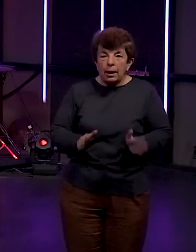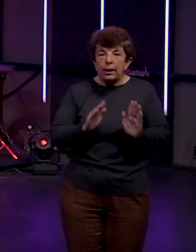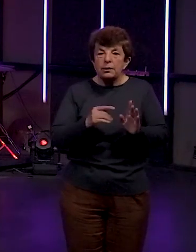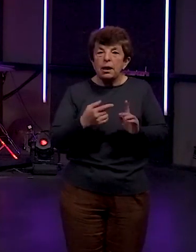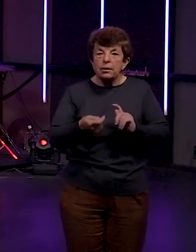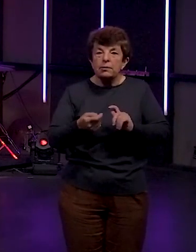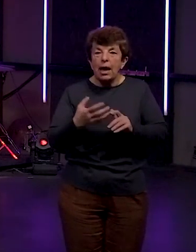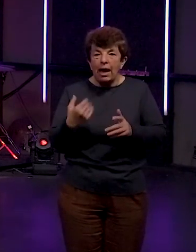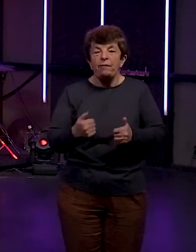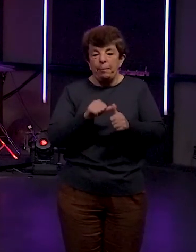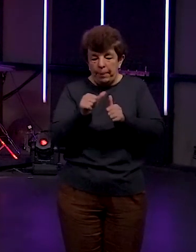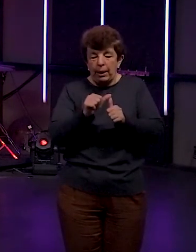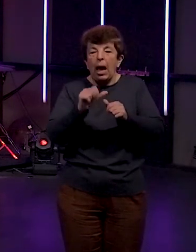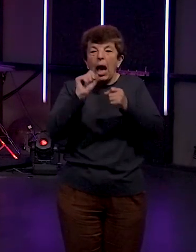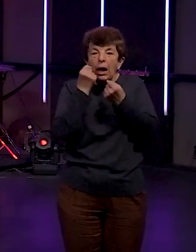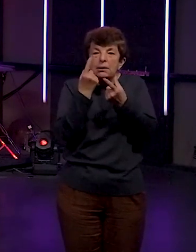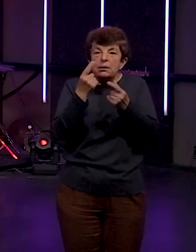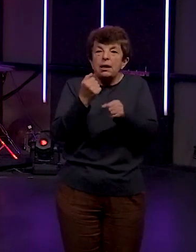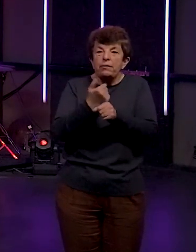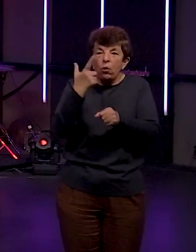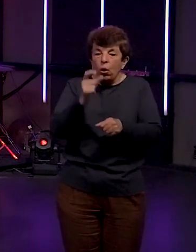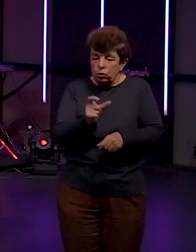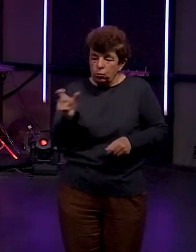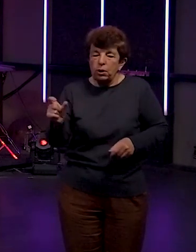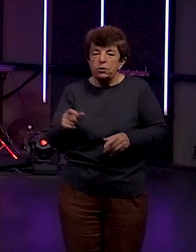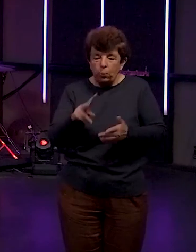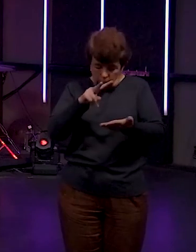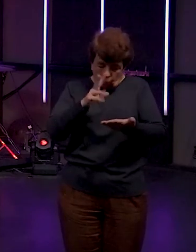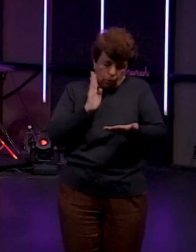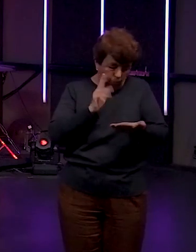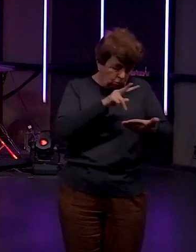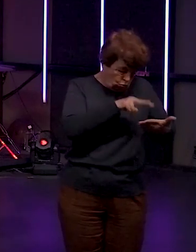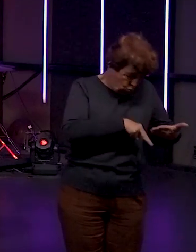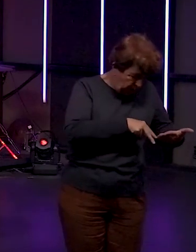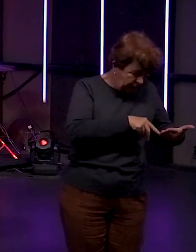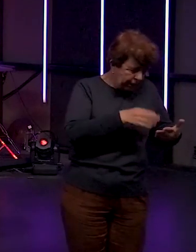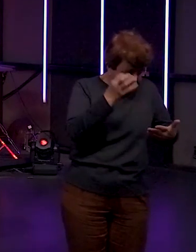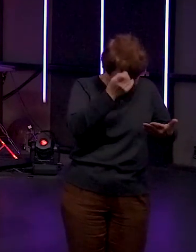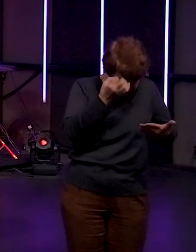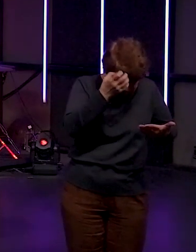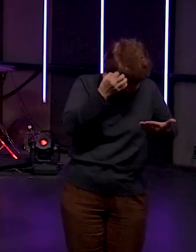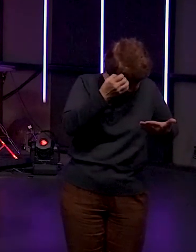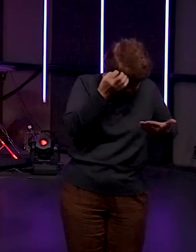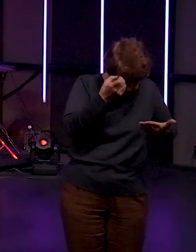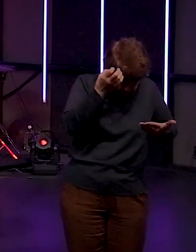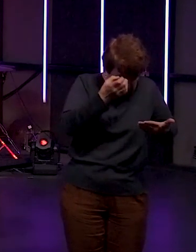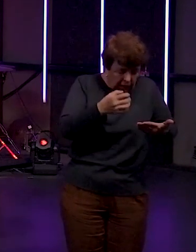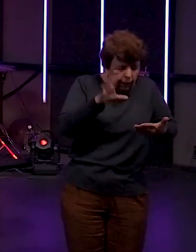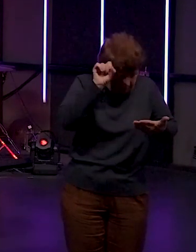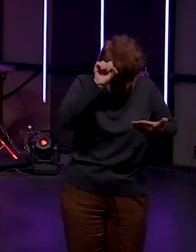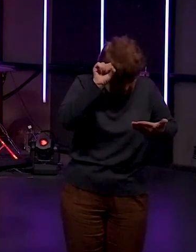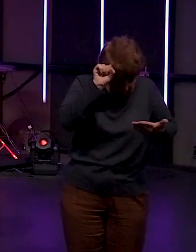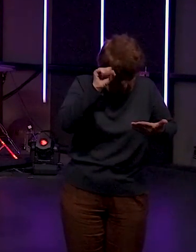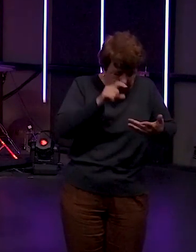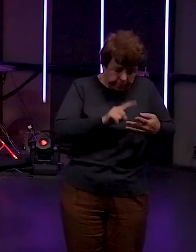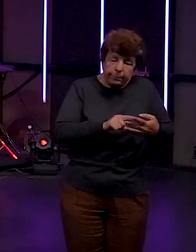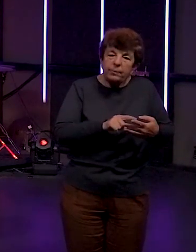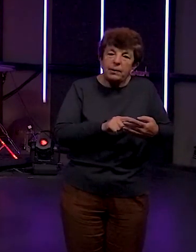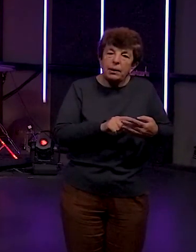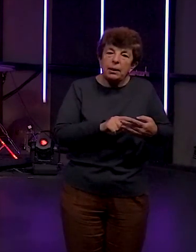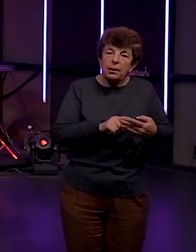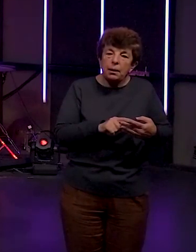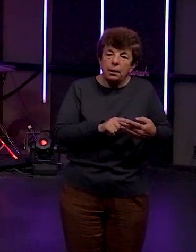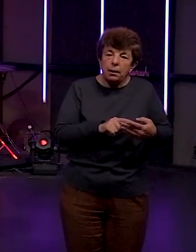understanding of God's Word as we read it, meditate on it, memorise it, as we put